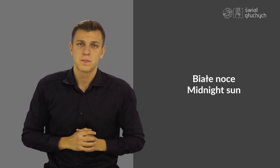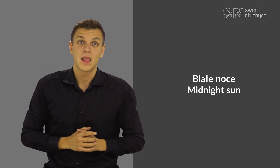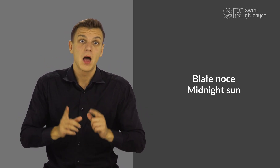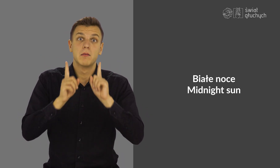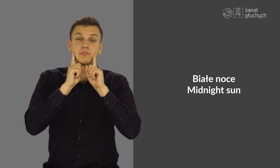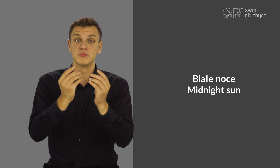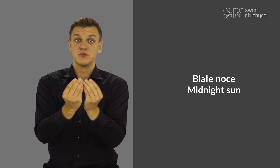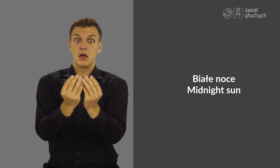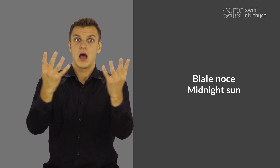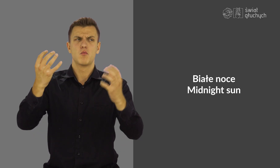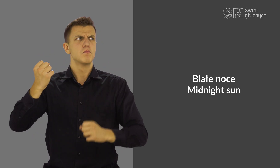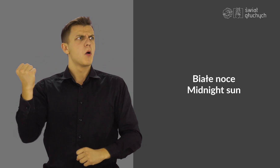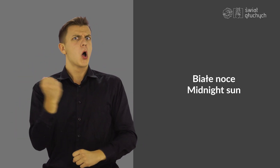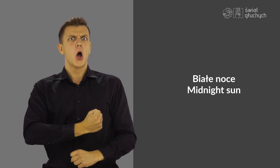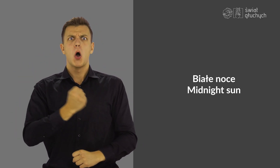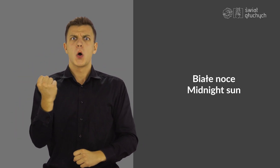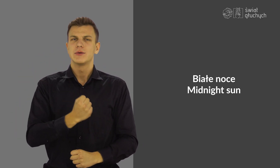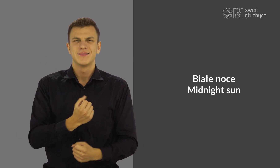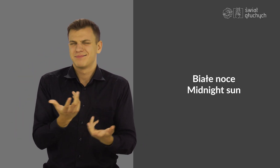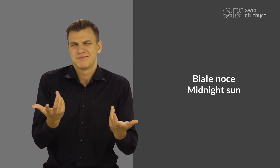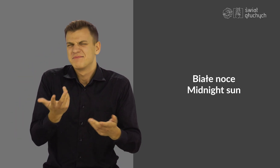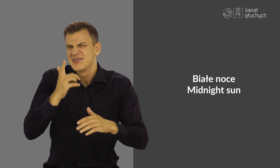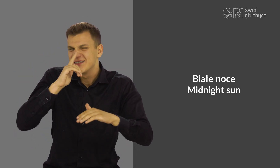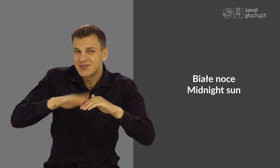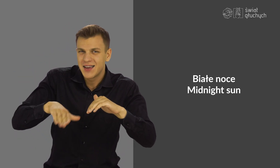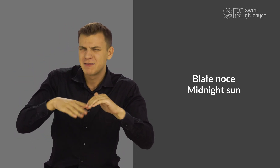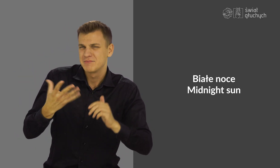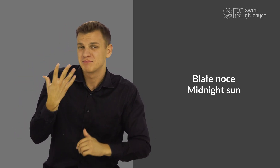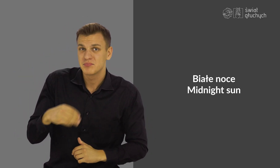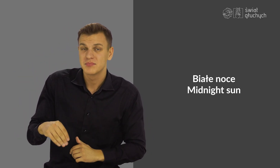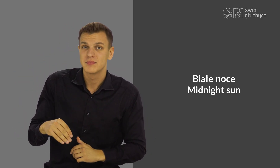This lingering glow, here in Poland, is small, even hardly noticeable.